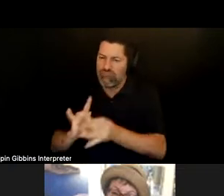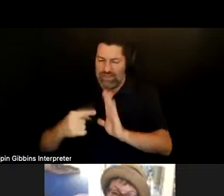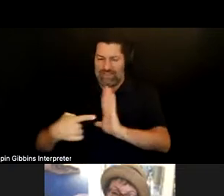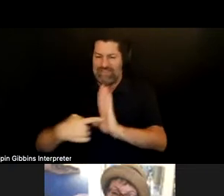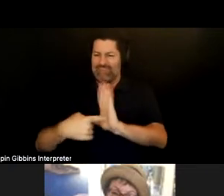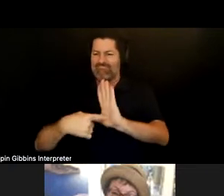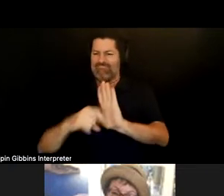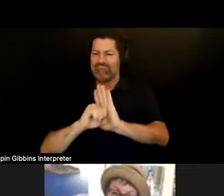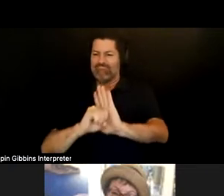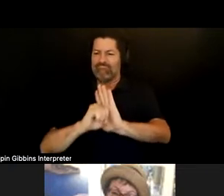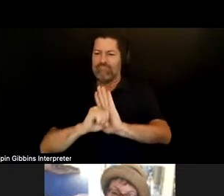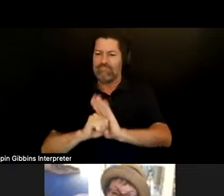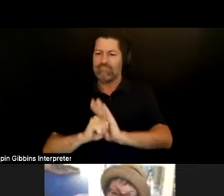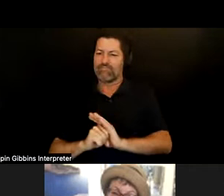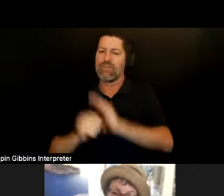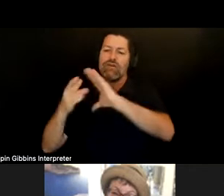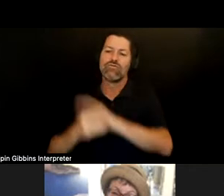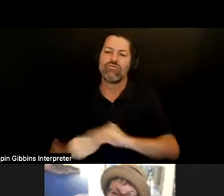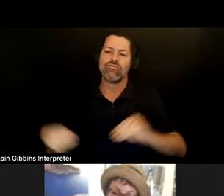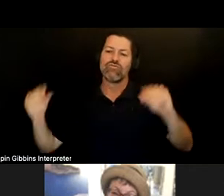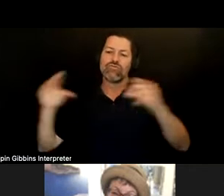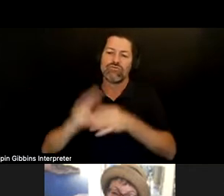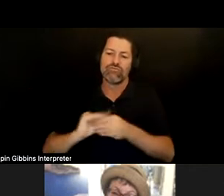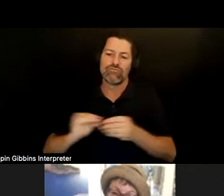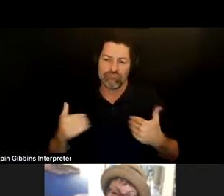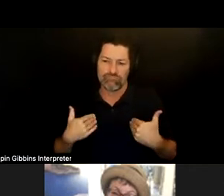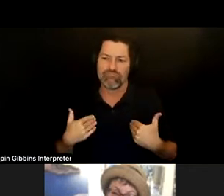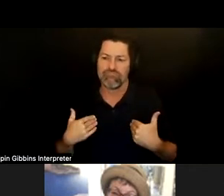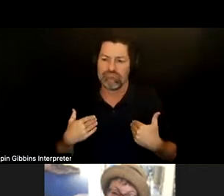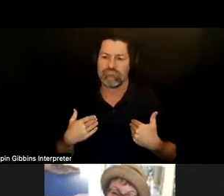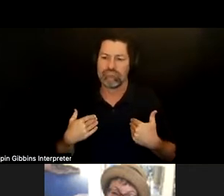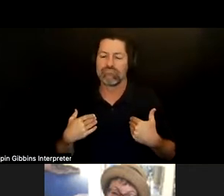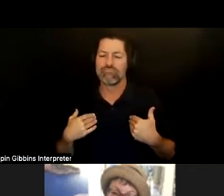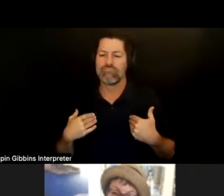and it's also about telling stories, right, and that that's one of my favorite things